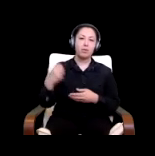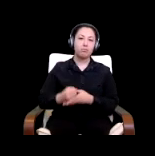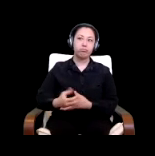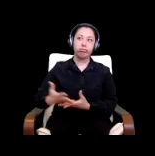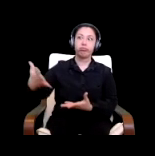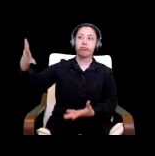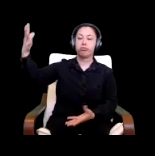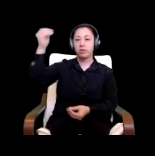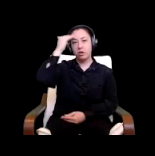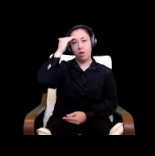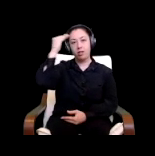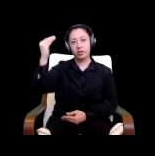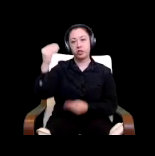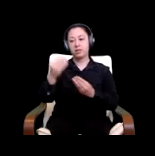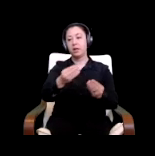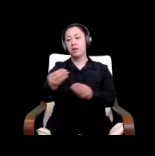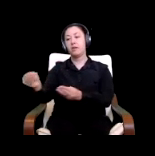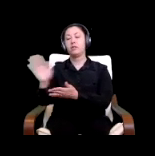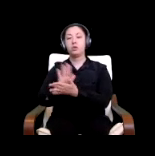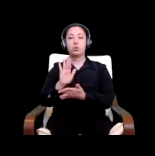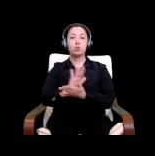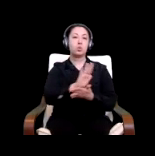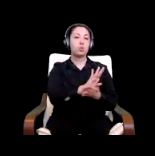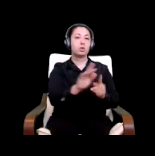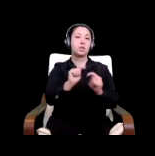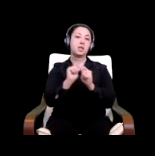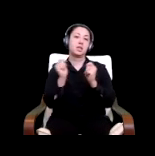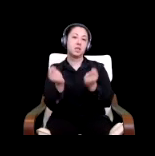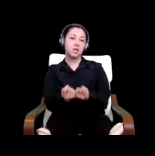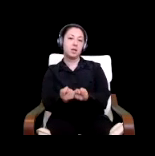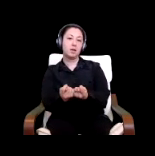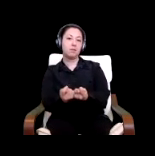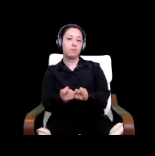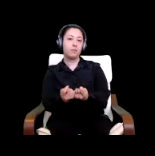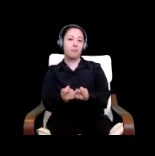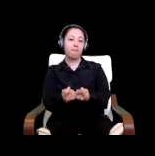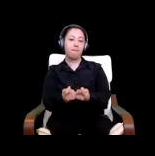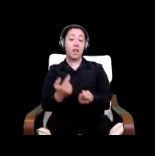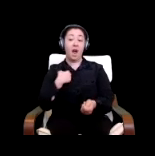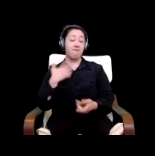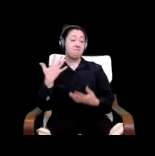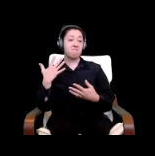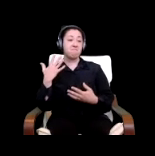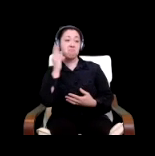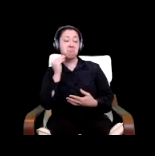to provide to school teams and I have been in IEP's where the Deafblind projects have